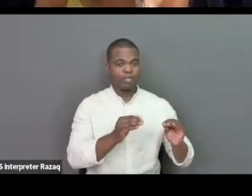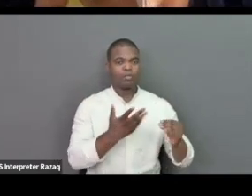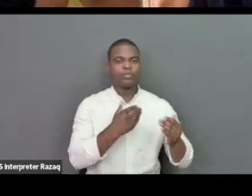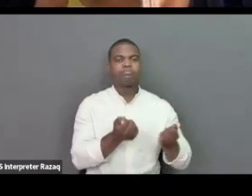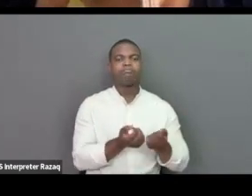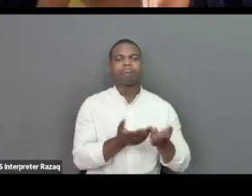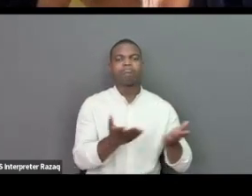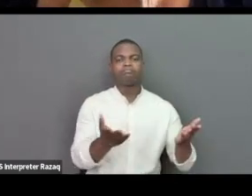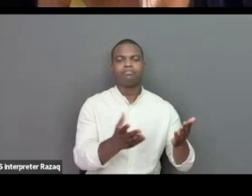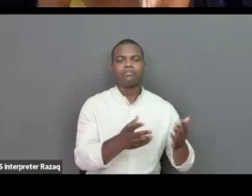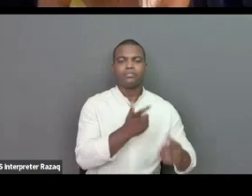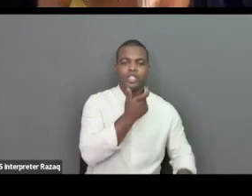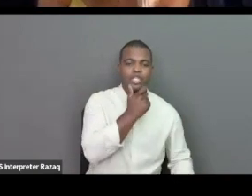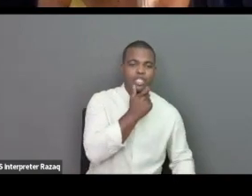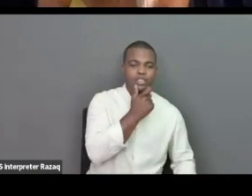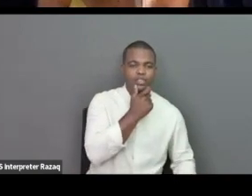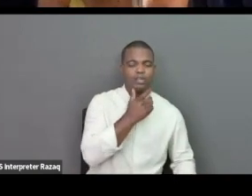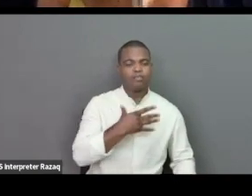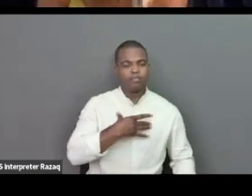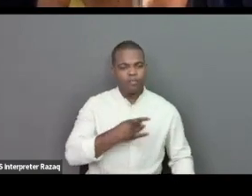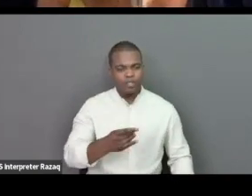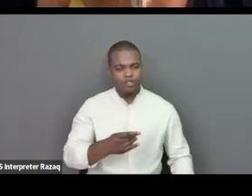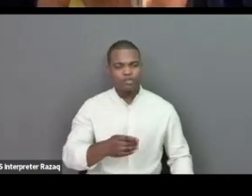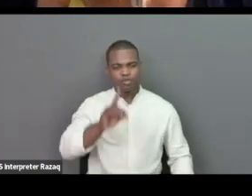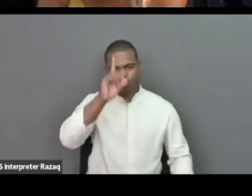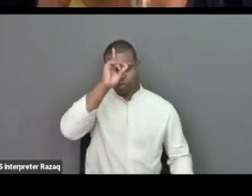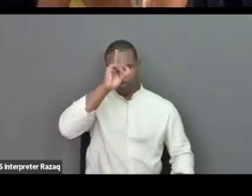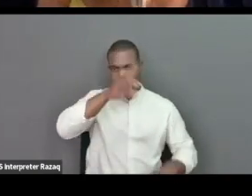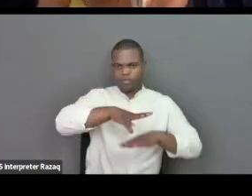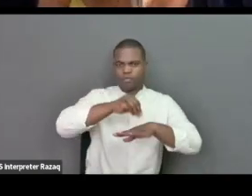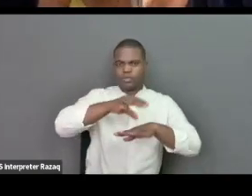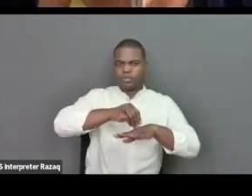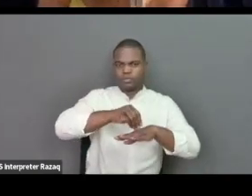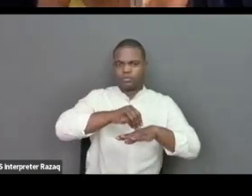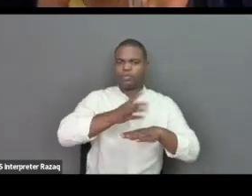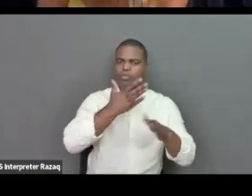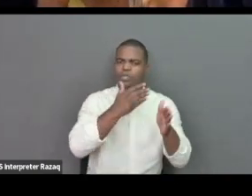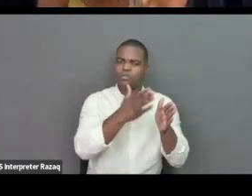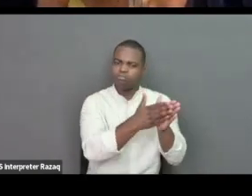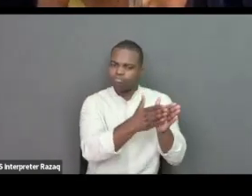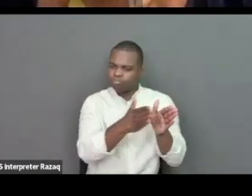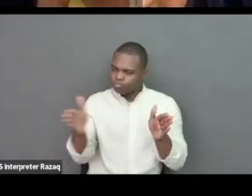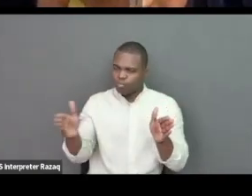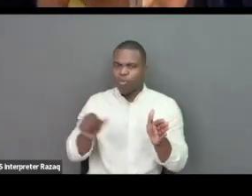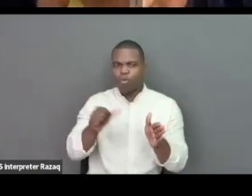or languages and make sure that end users with disabilities